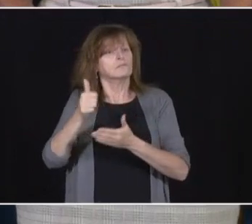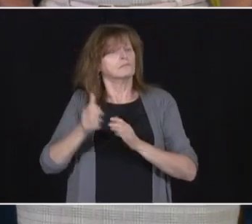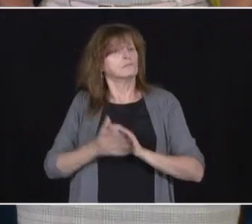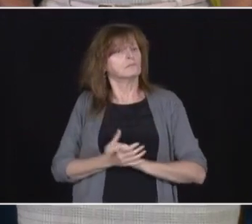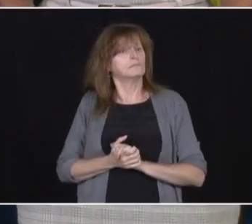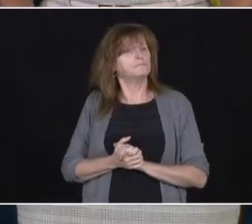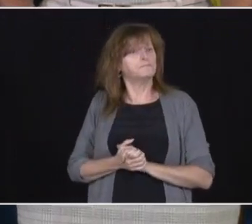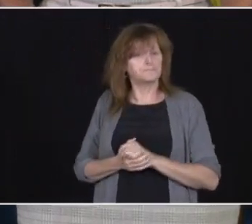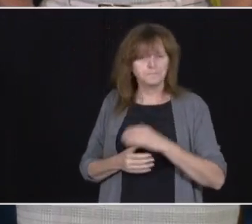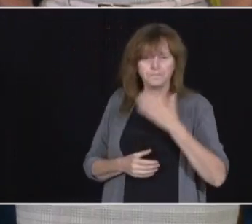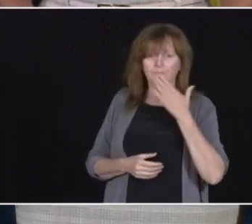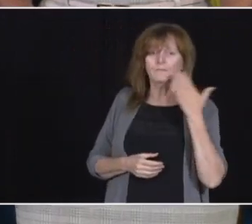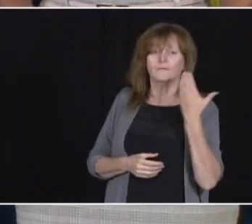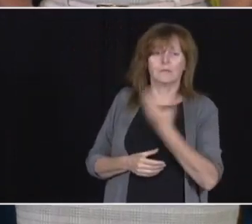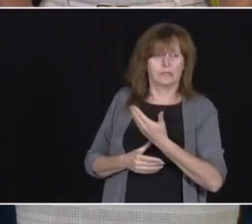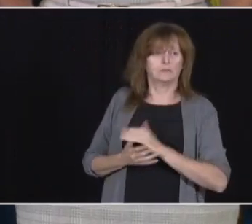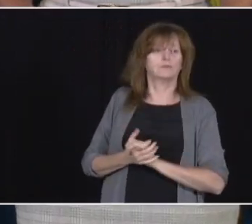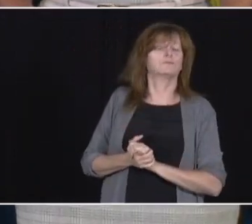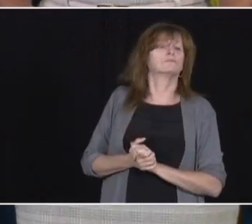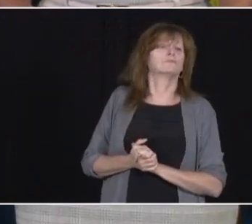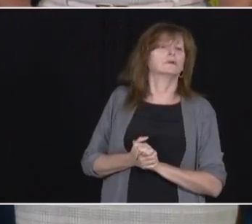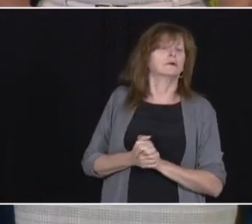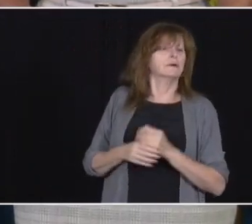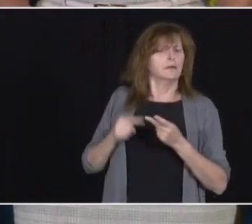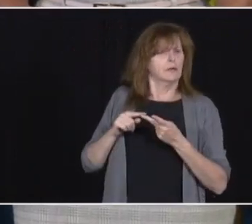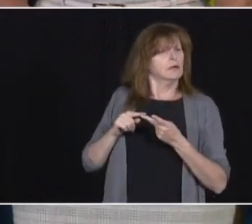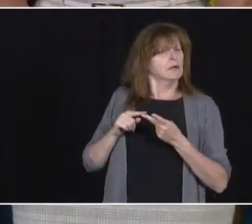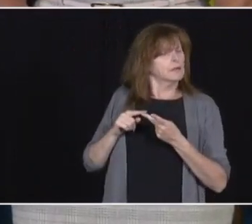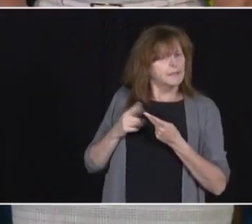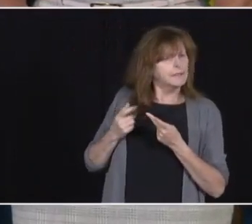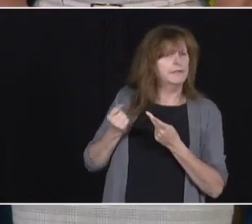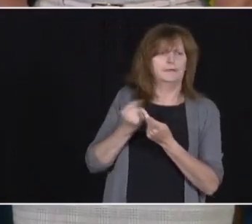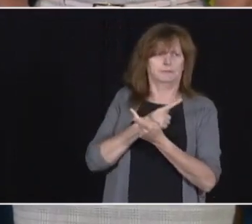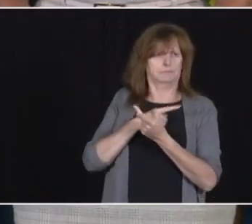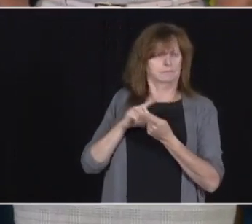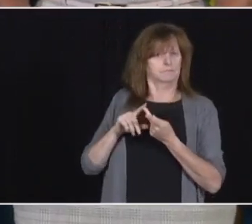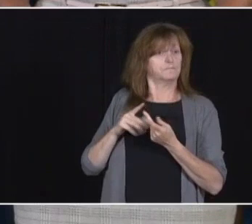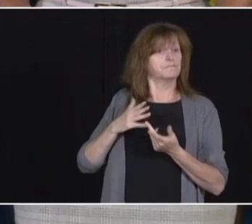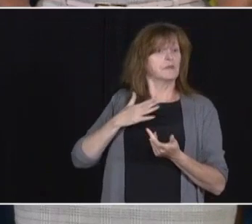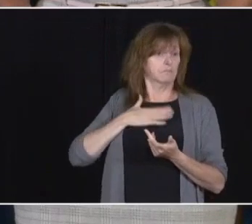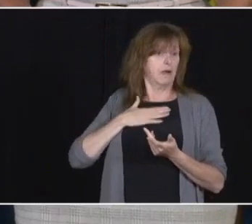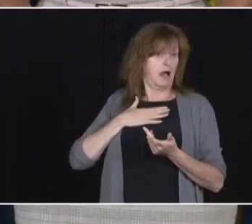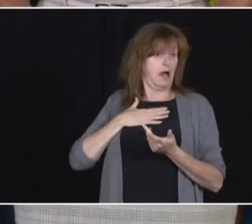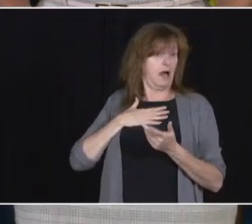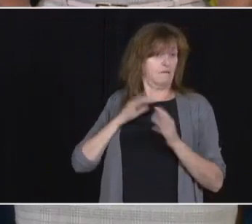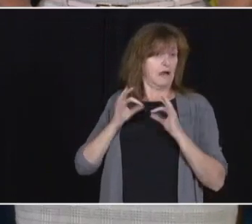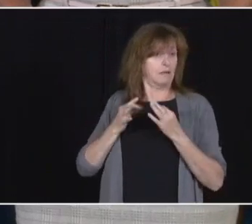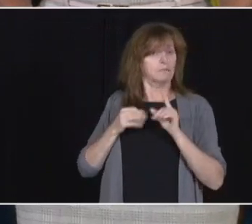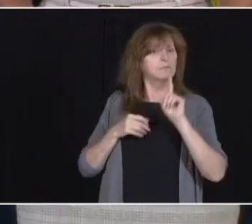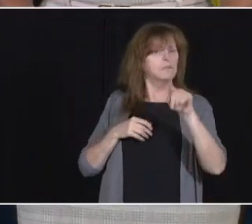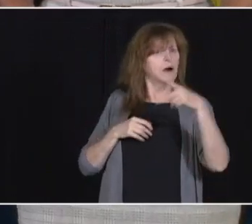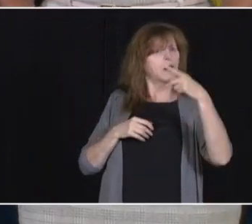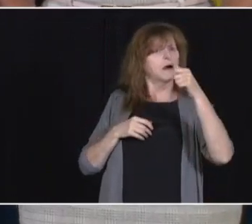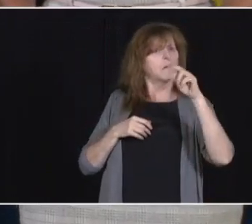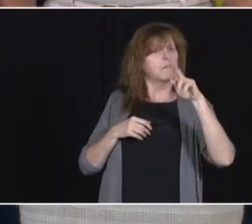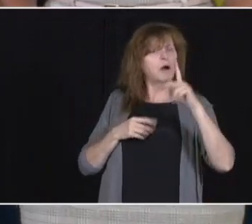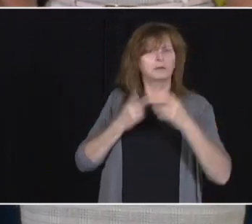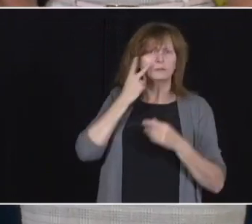OK, thank you premier. On another topic, I went to a park yesterday and we noticed people